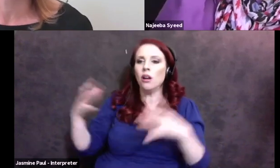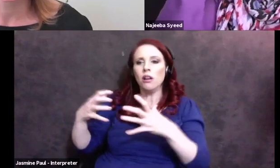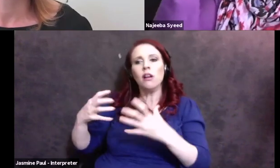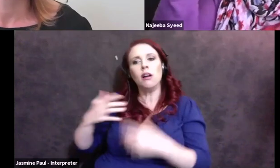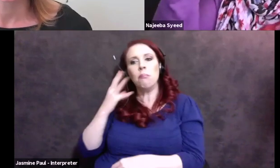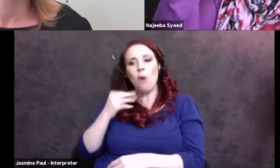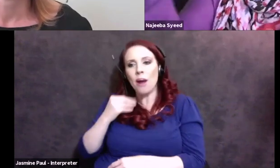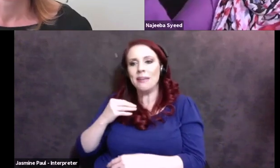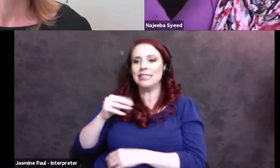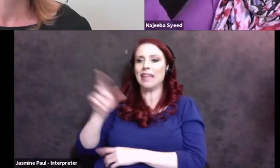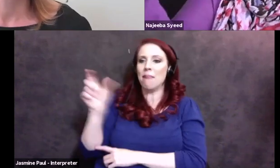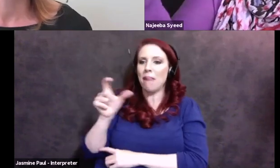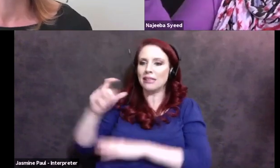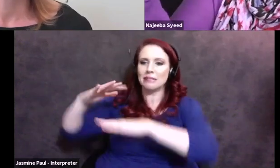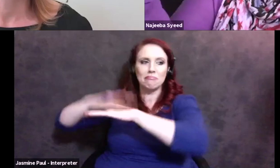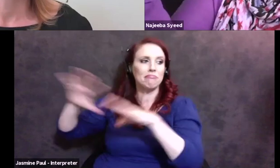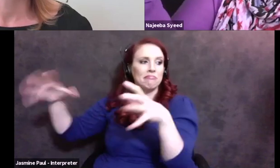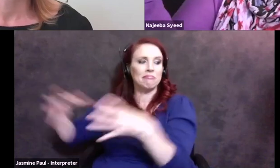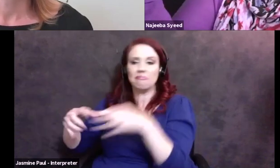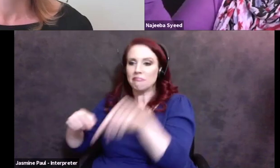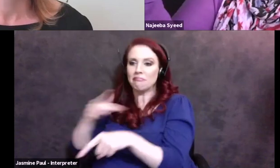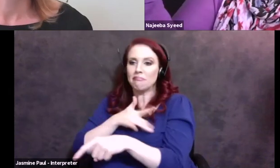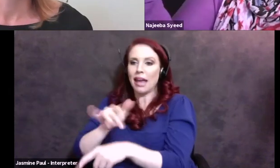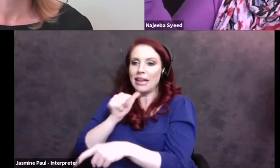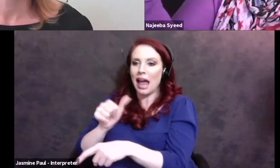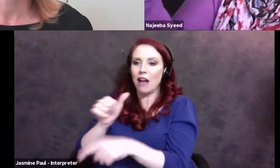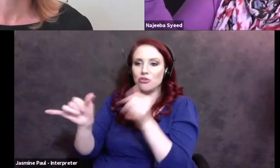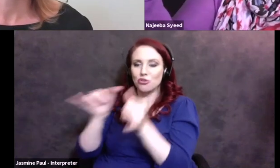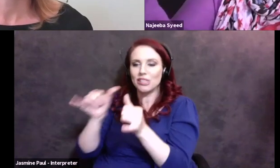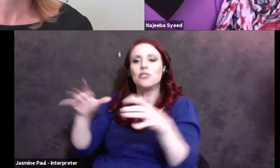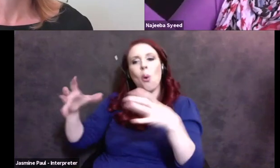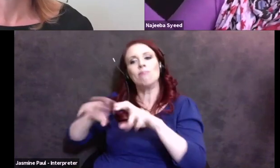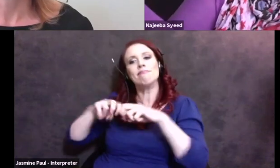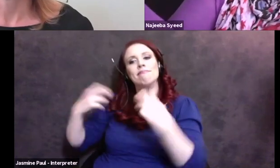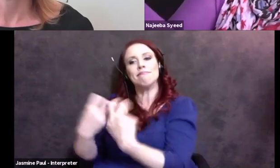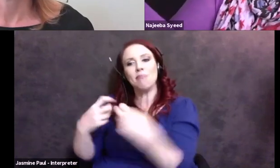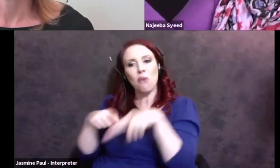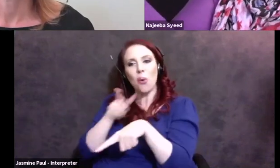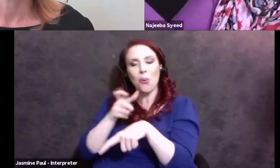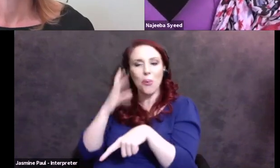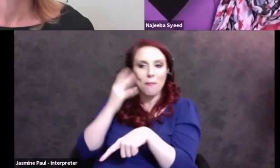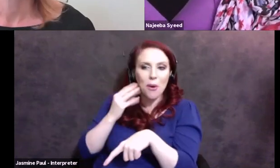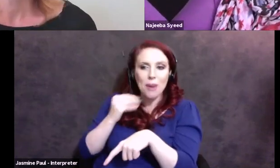so they created this table at events and also there are people who don't drink for reasons